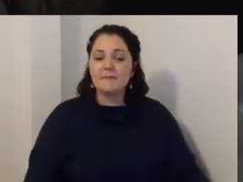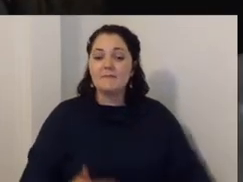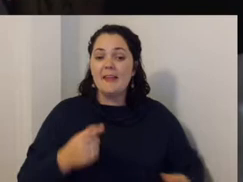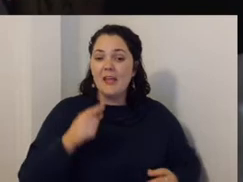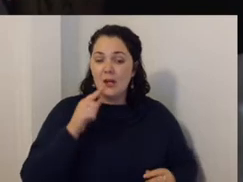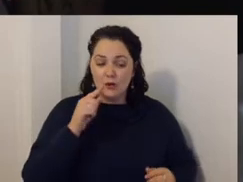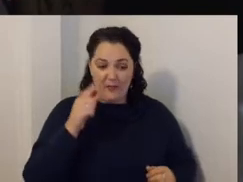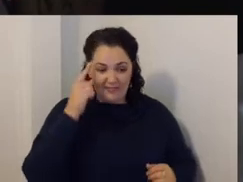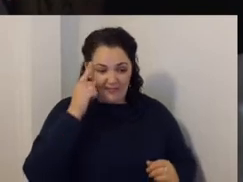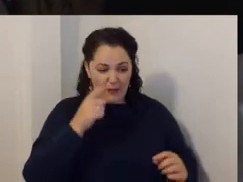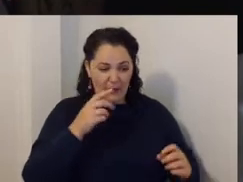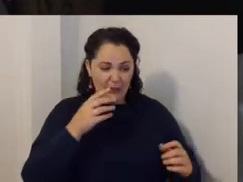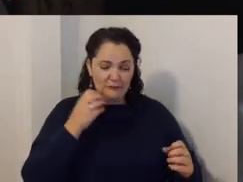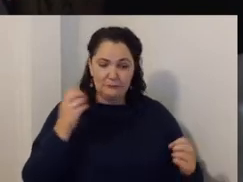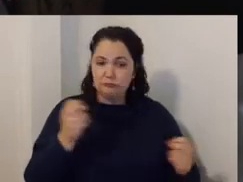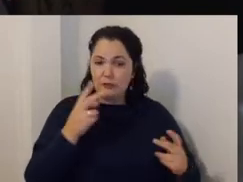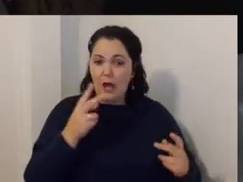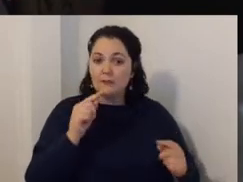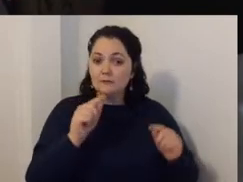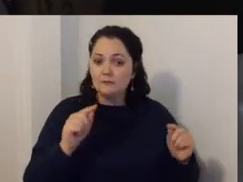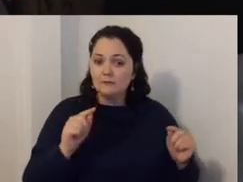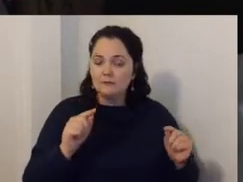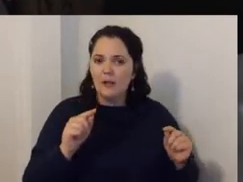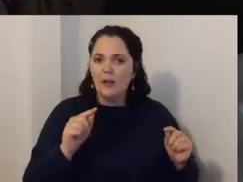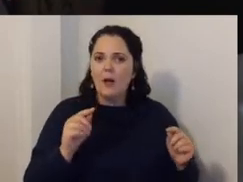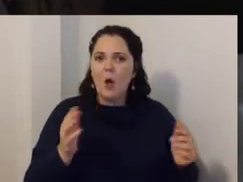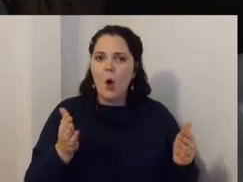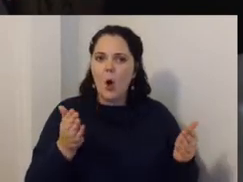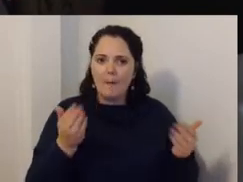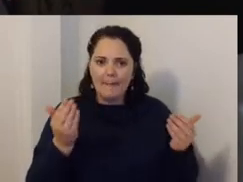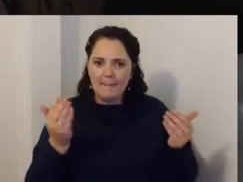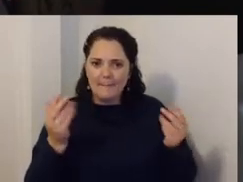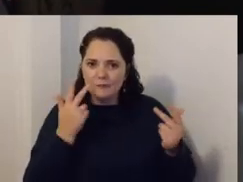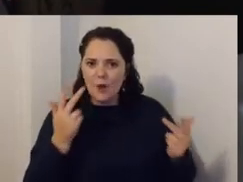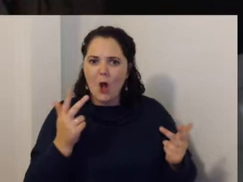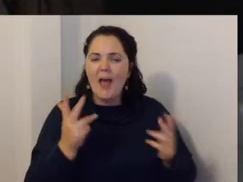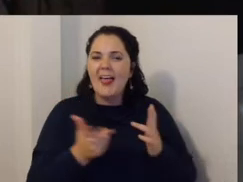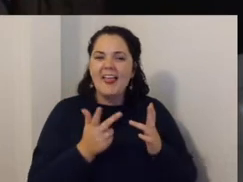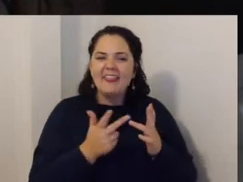those hottest highlights that you see. Now when you start this drawing, let's start with line